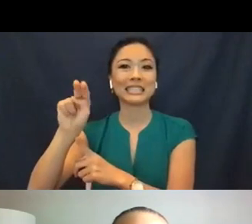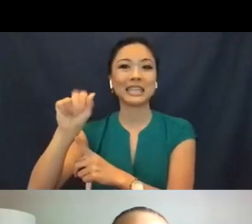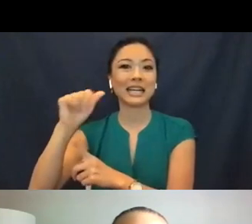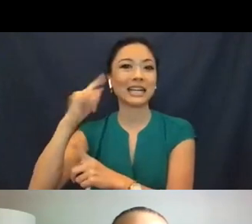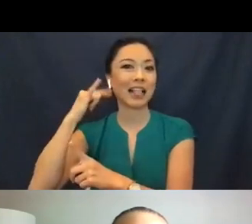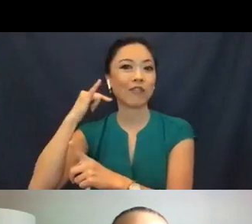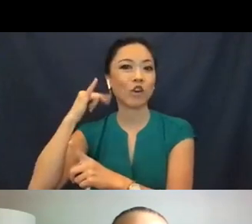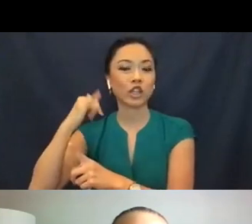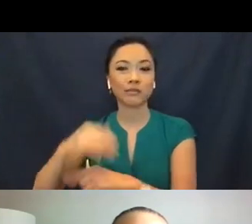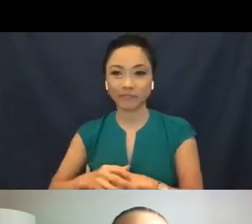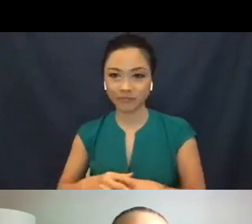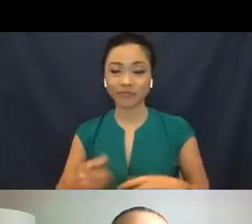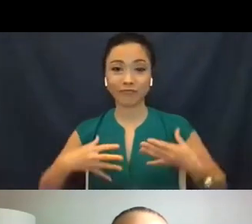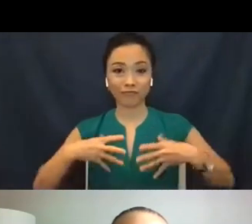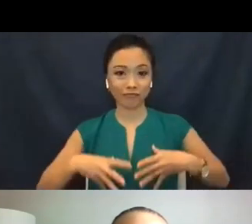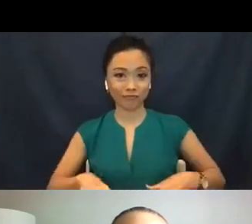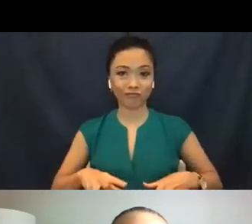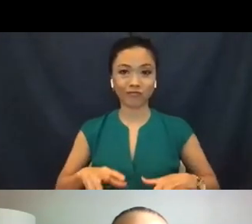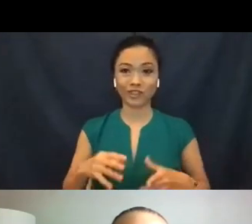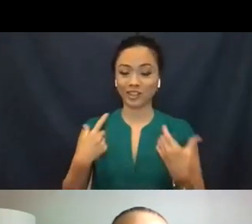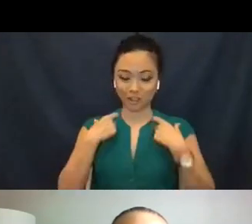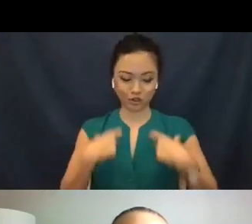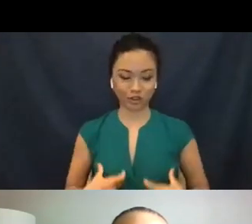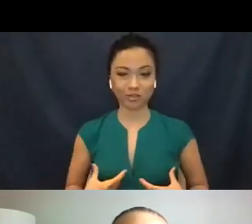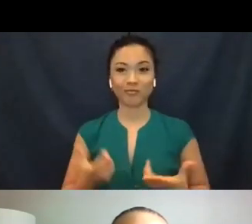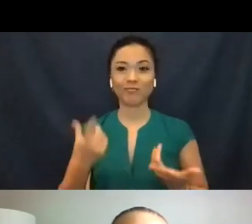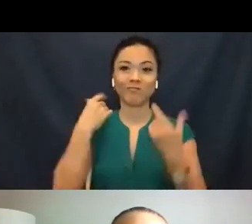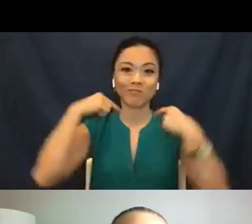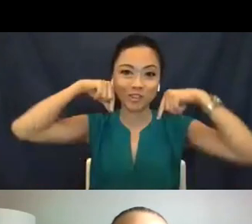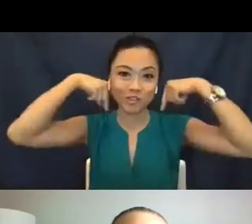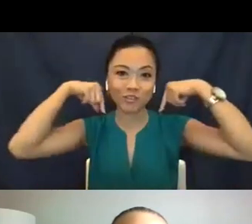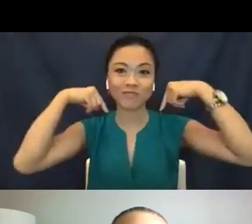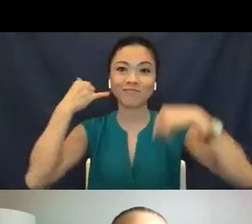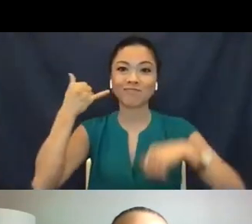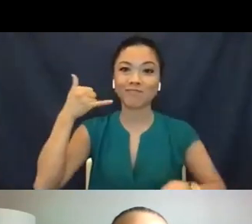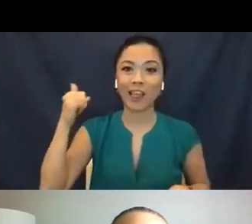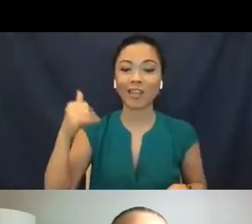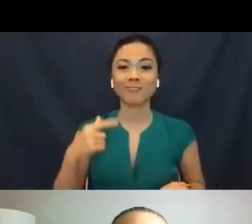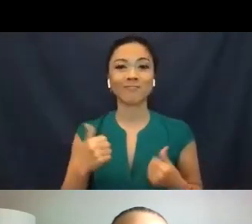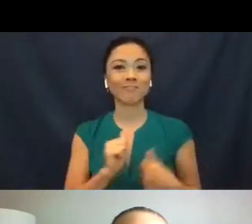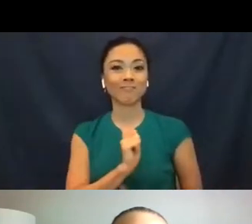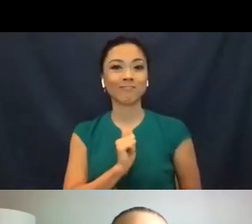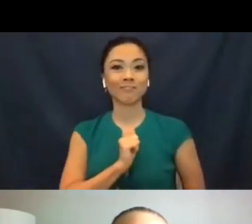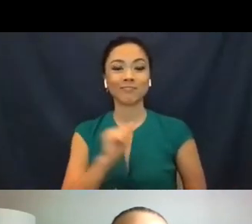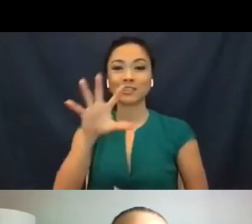and yellow dangly earrings. I'm an African American woman.